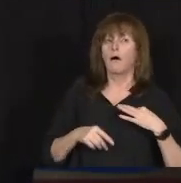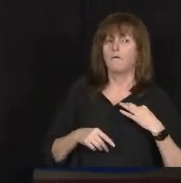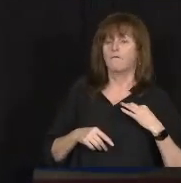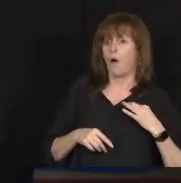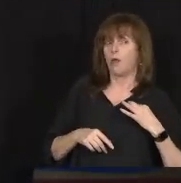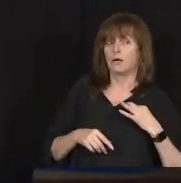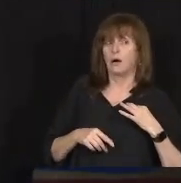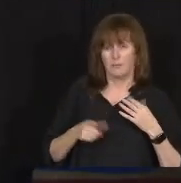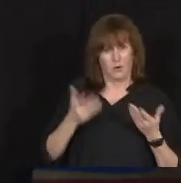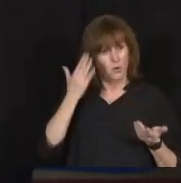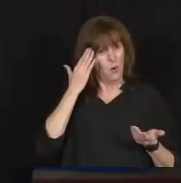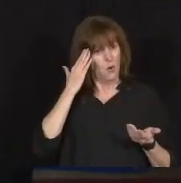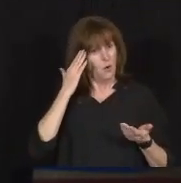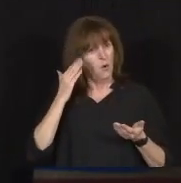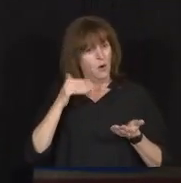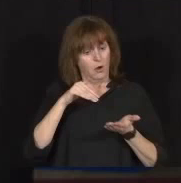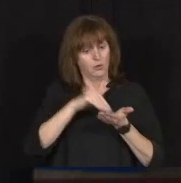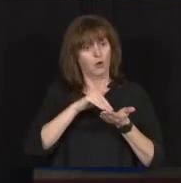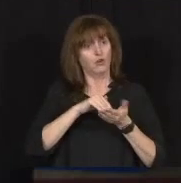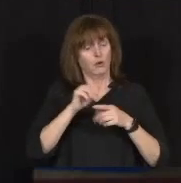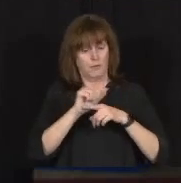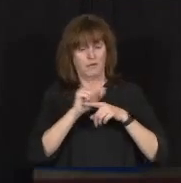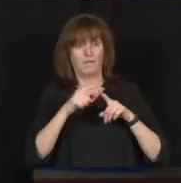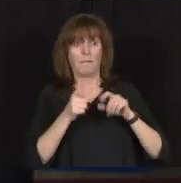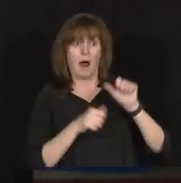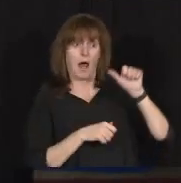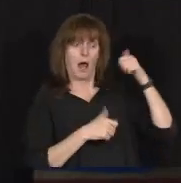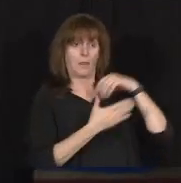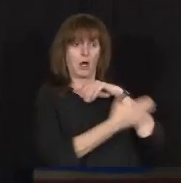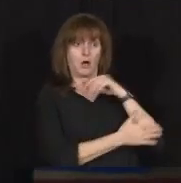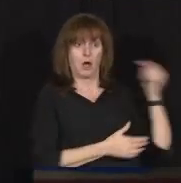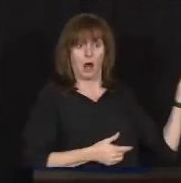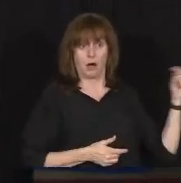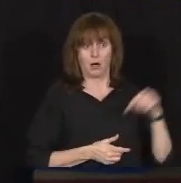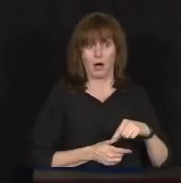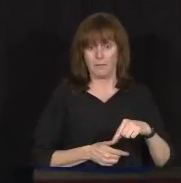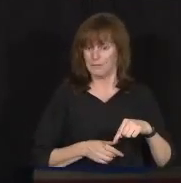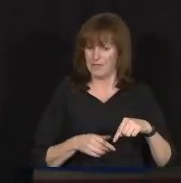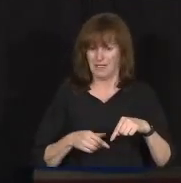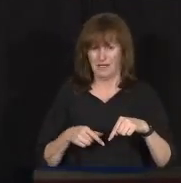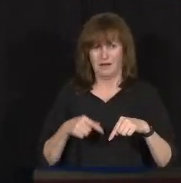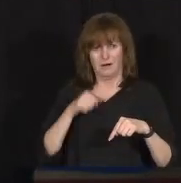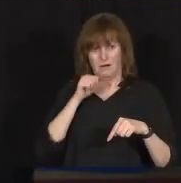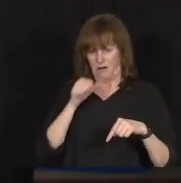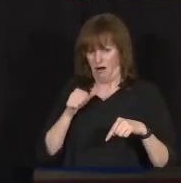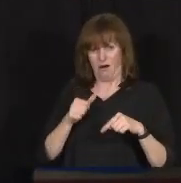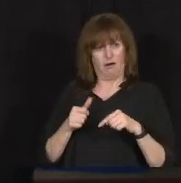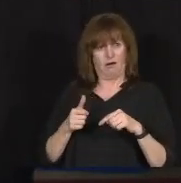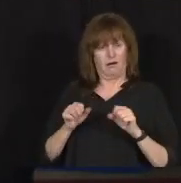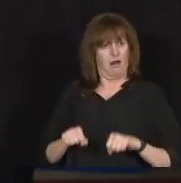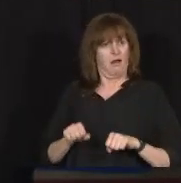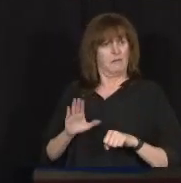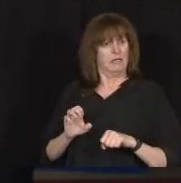p eople doing various other things not medical. And whether be a better path f or them in all of this is